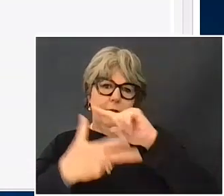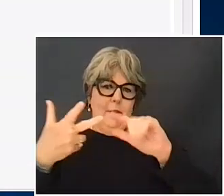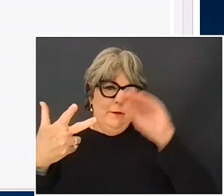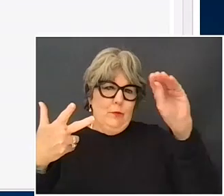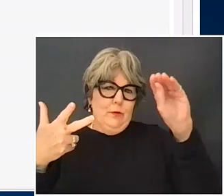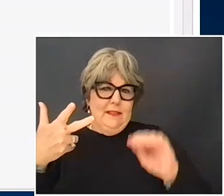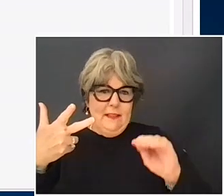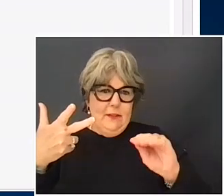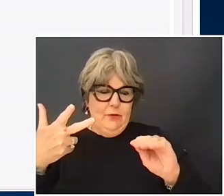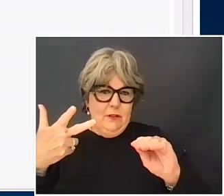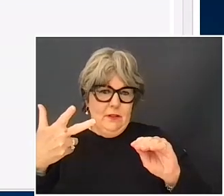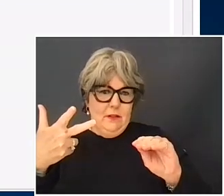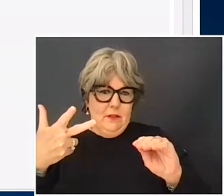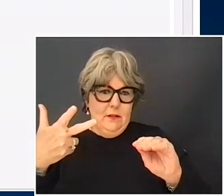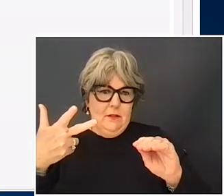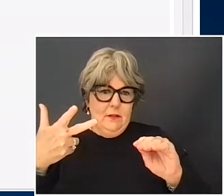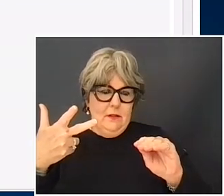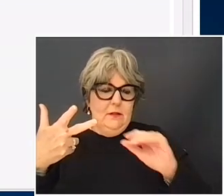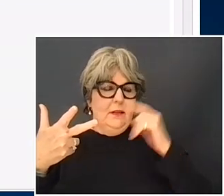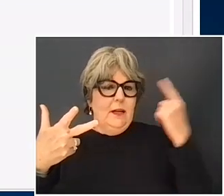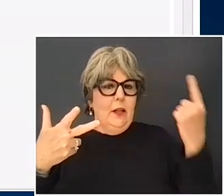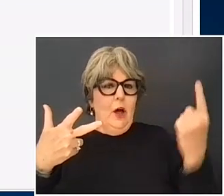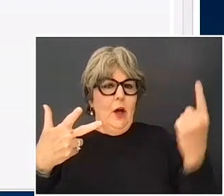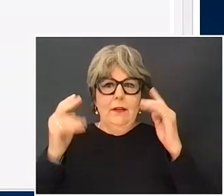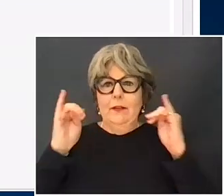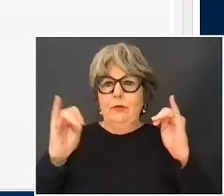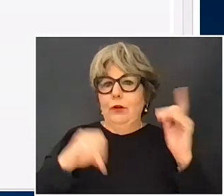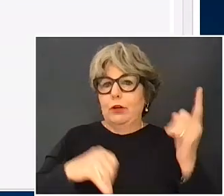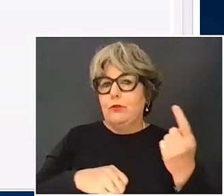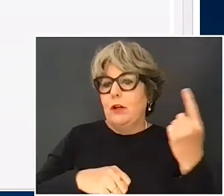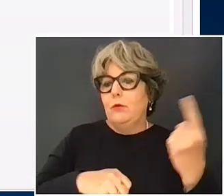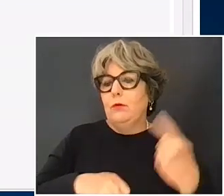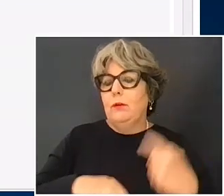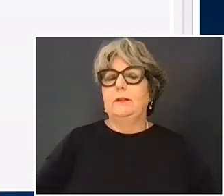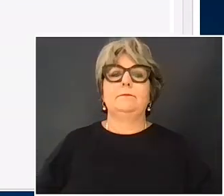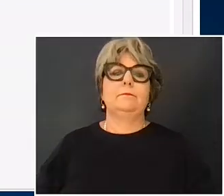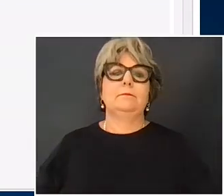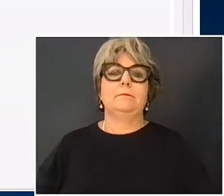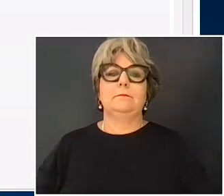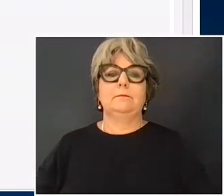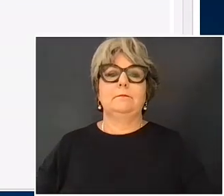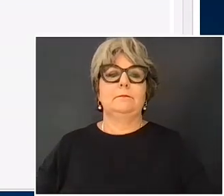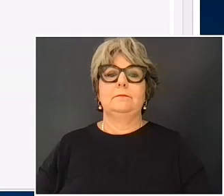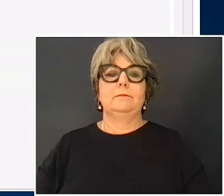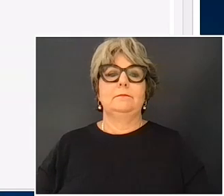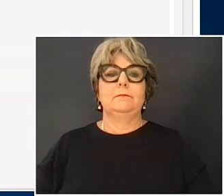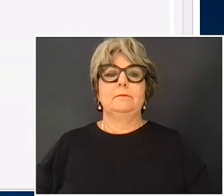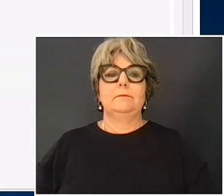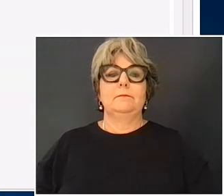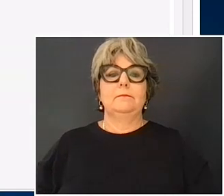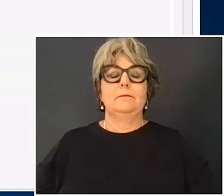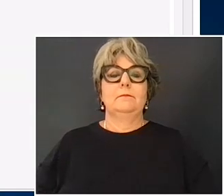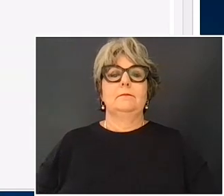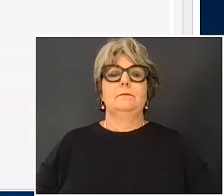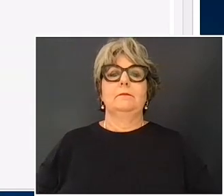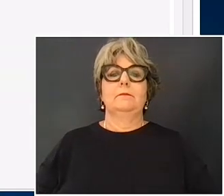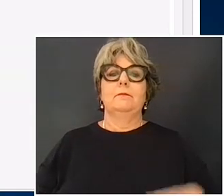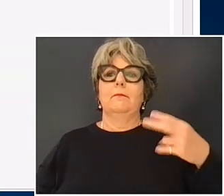besides just instruction. So that's maybe a question for you too. But also Herman since he proposed this. I do want to point out, that I think Dave